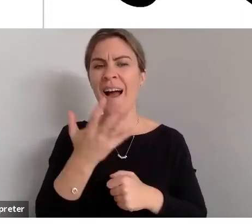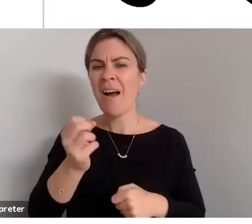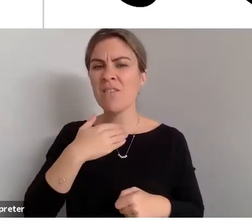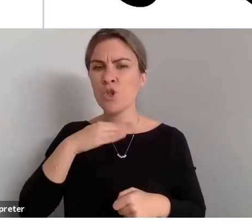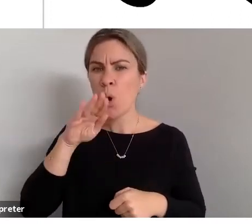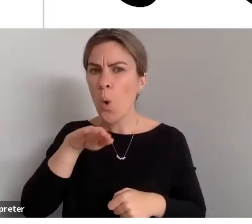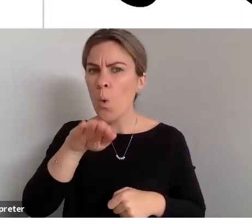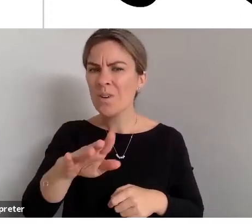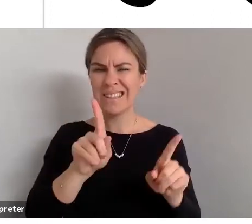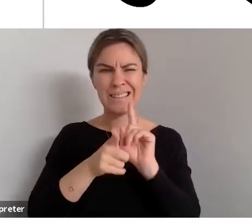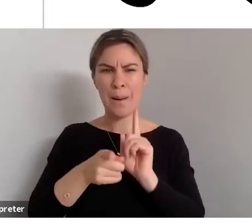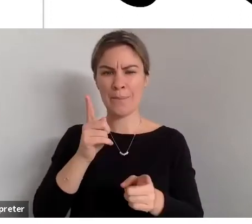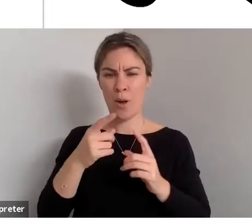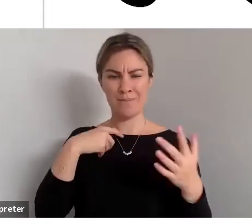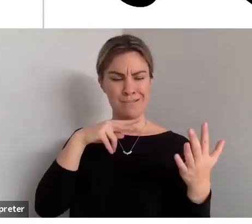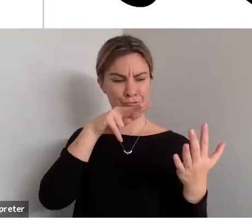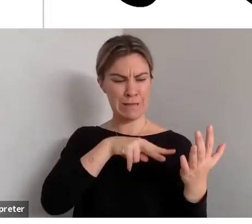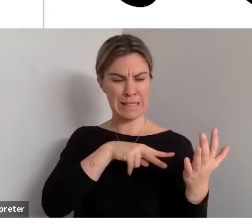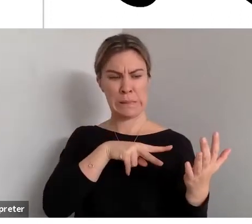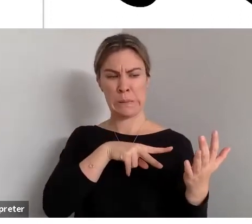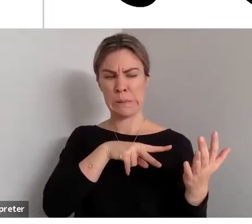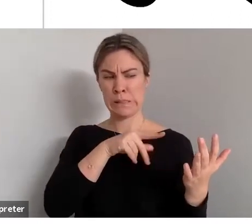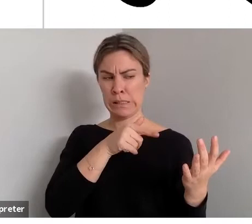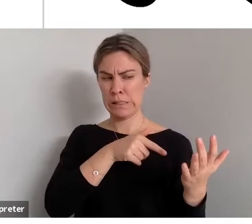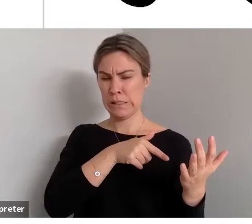especially with text.